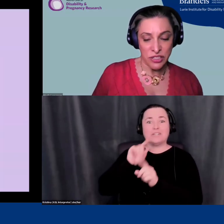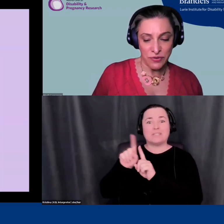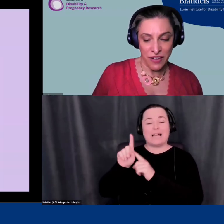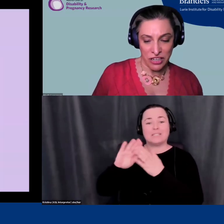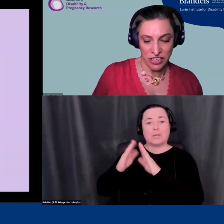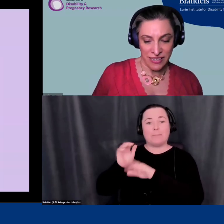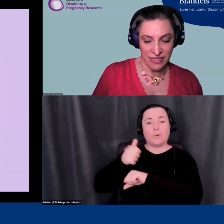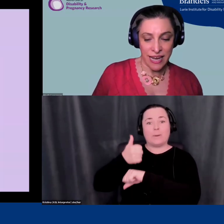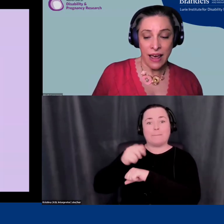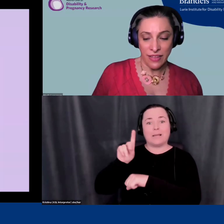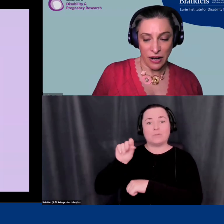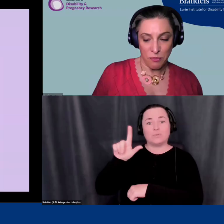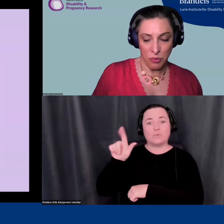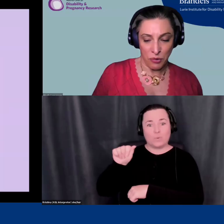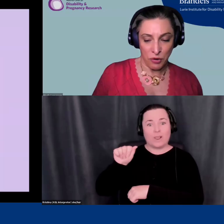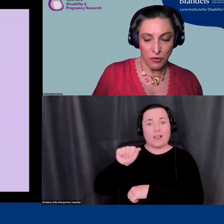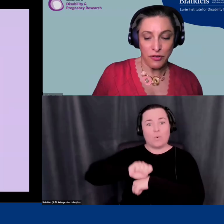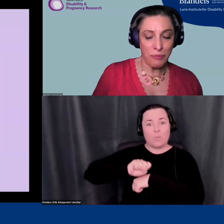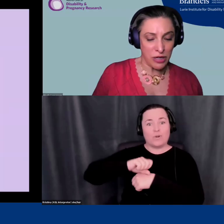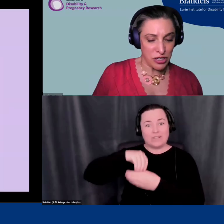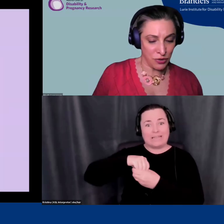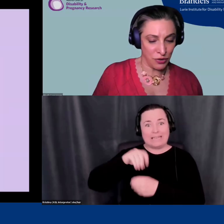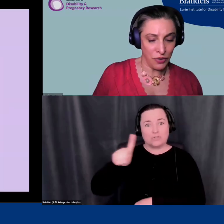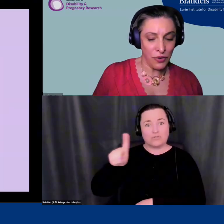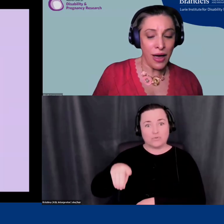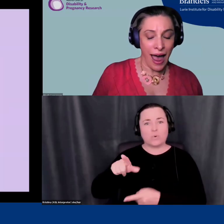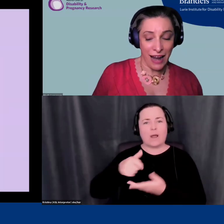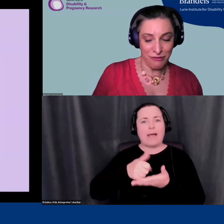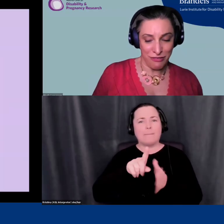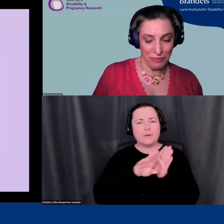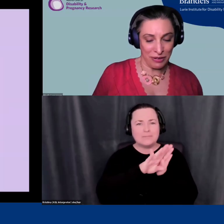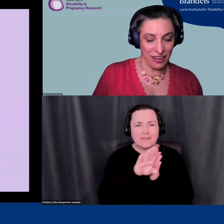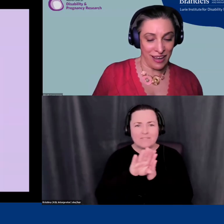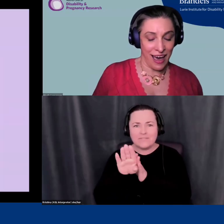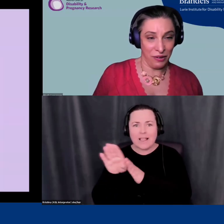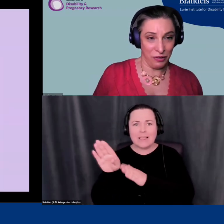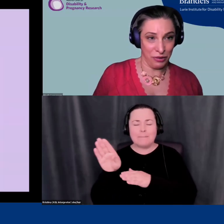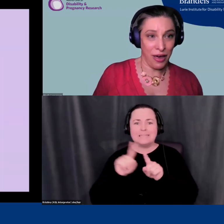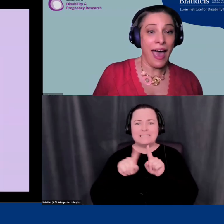interventions that improve maternal and family health.